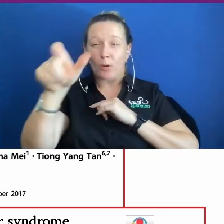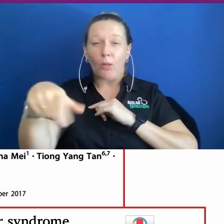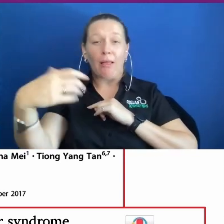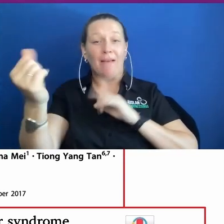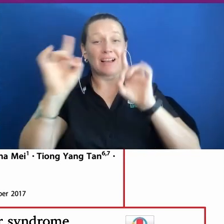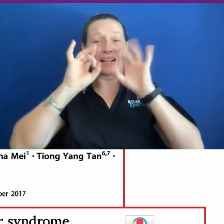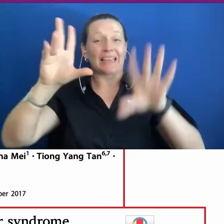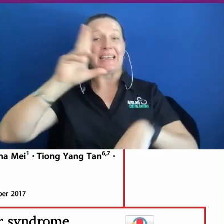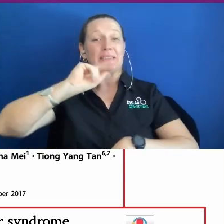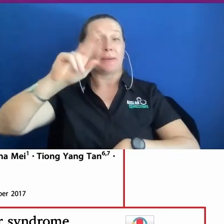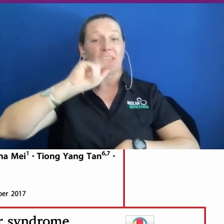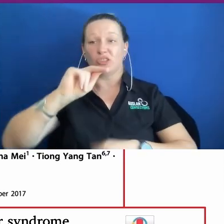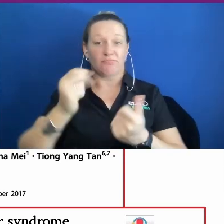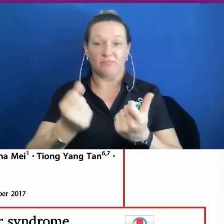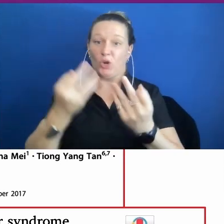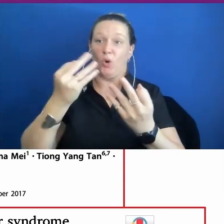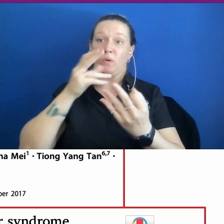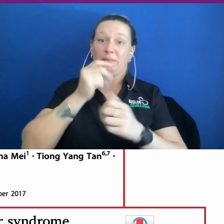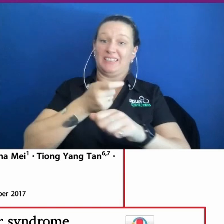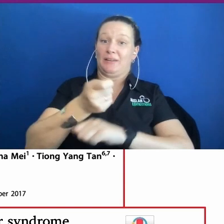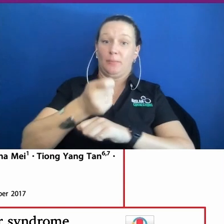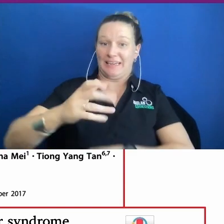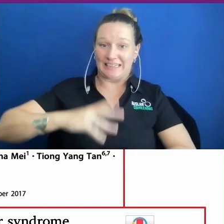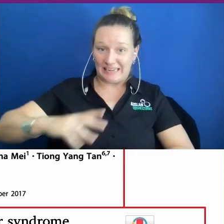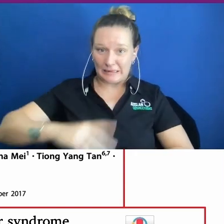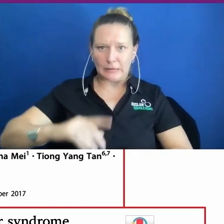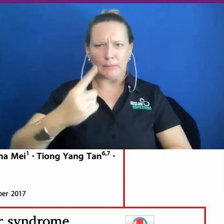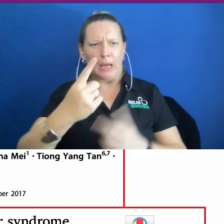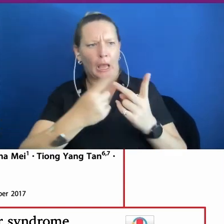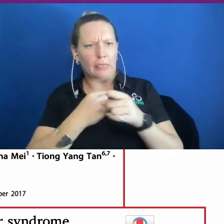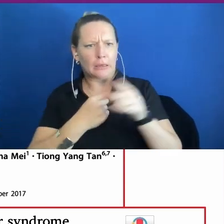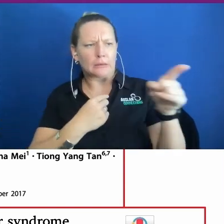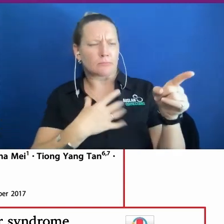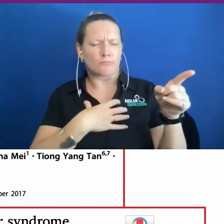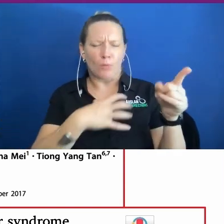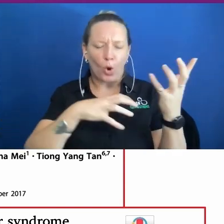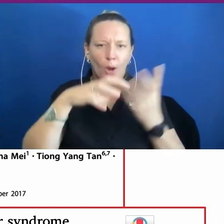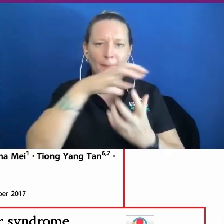any speech therapy required, others presented with more complex issues with social communication